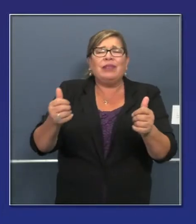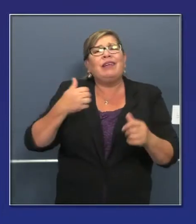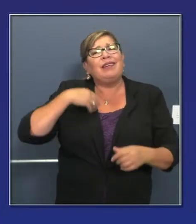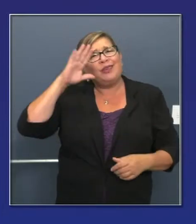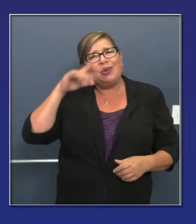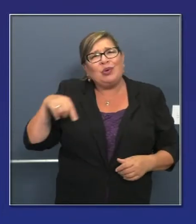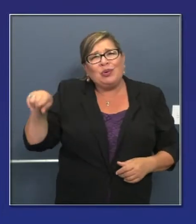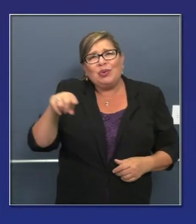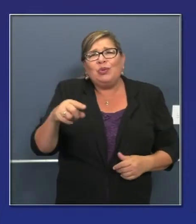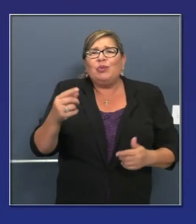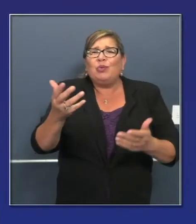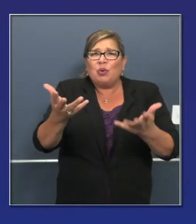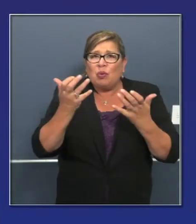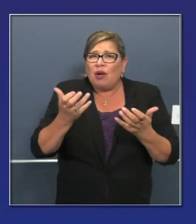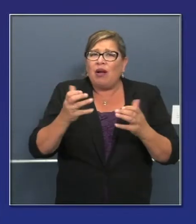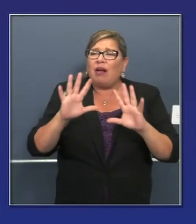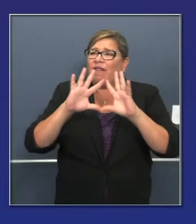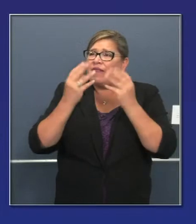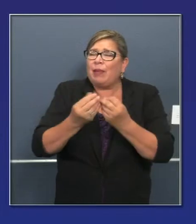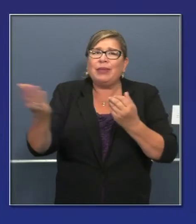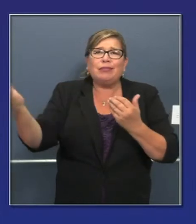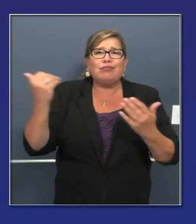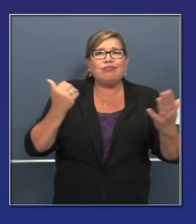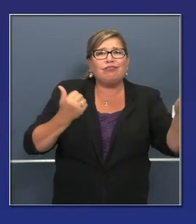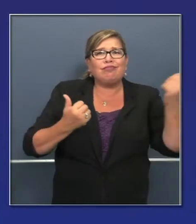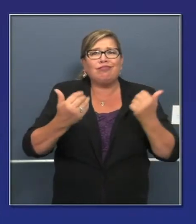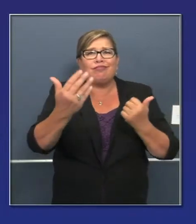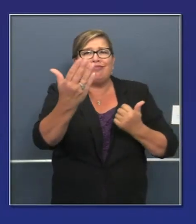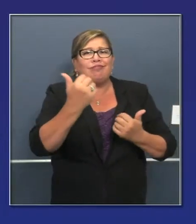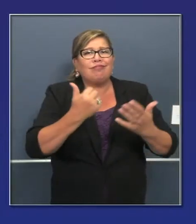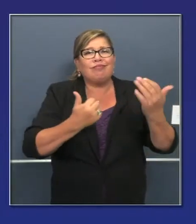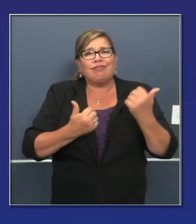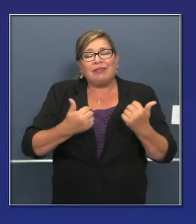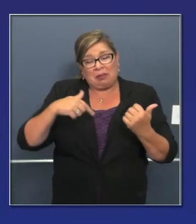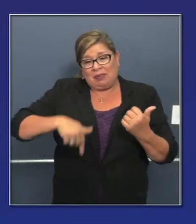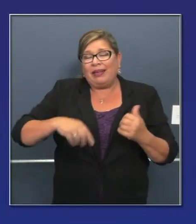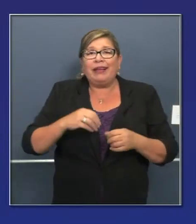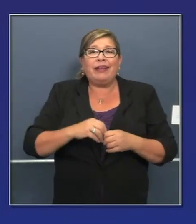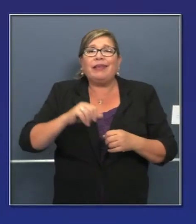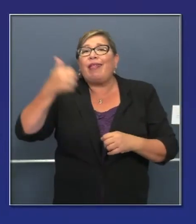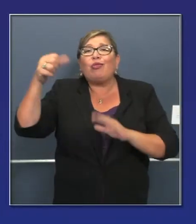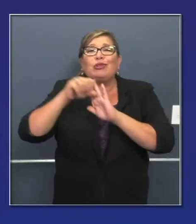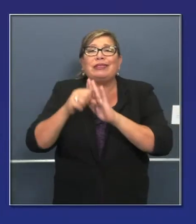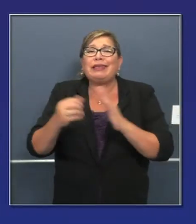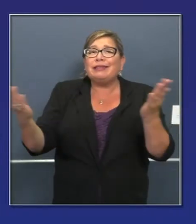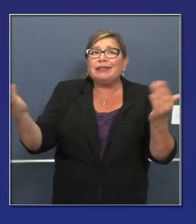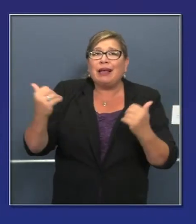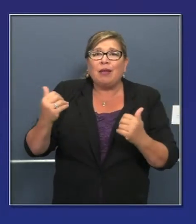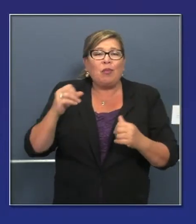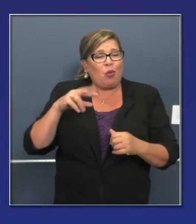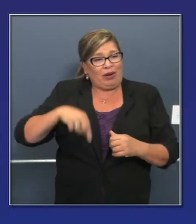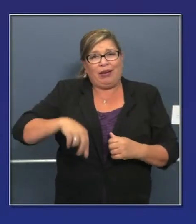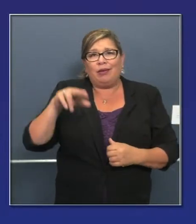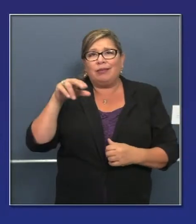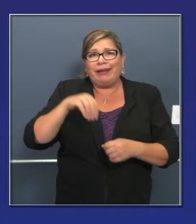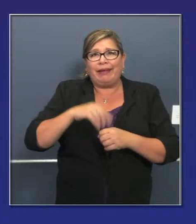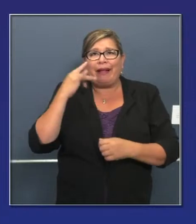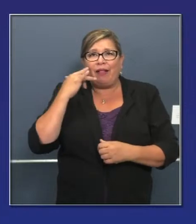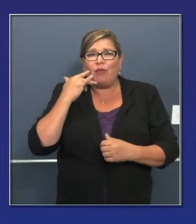traveling from other states or other parts of this state do so cautiously in eyes wide open it